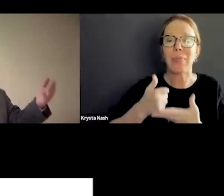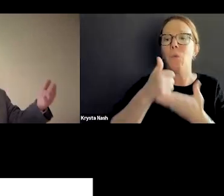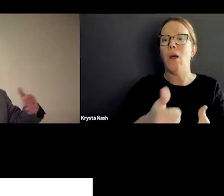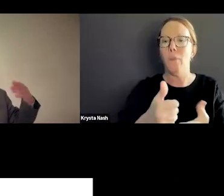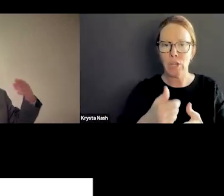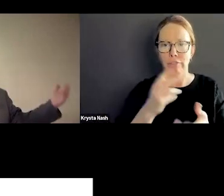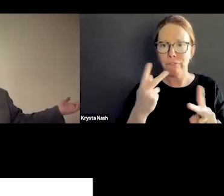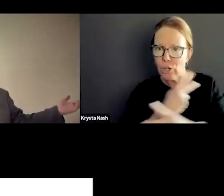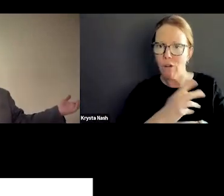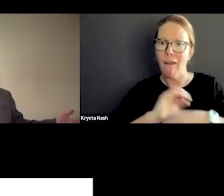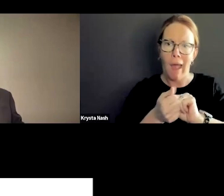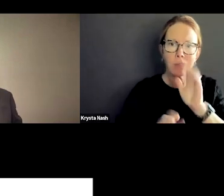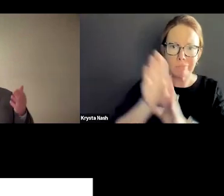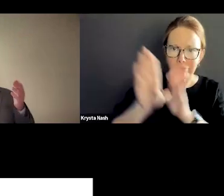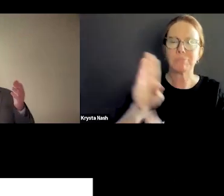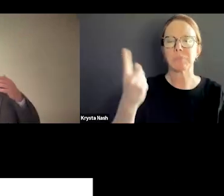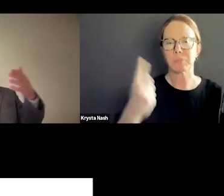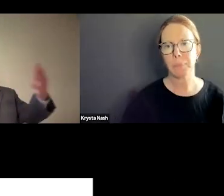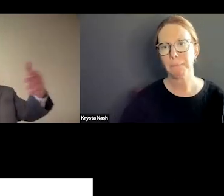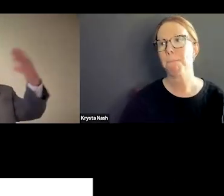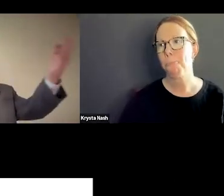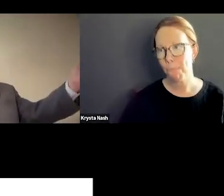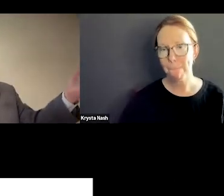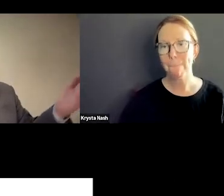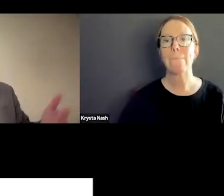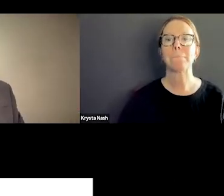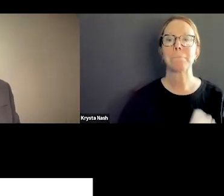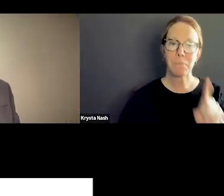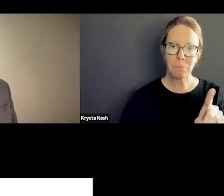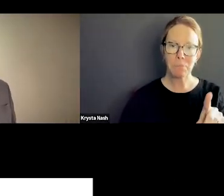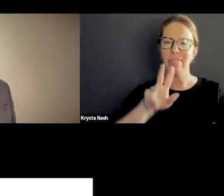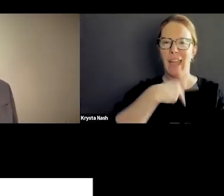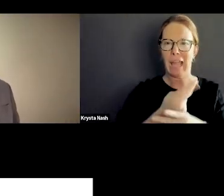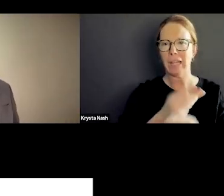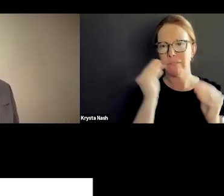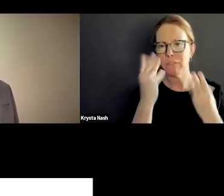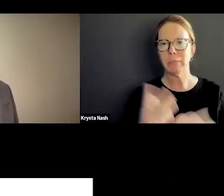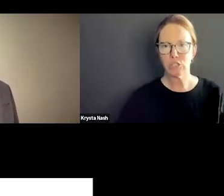If there's not a council to build a council, perhaps. So this is a plea for that kind of information. If you weren't.